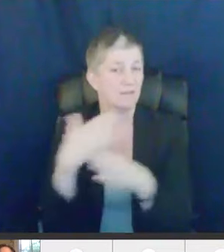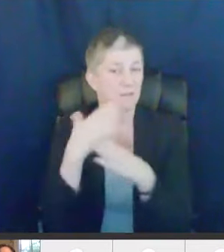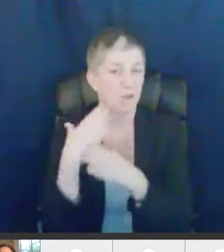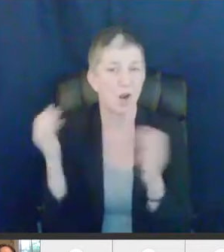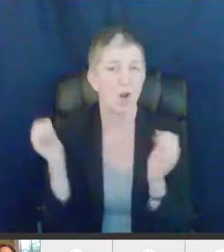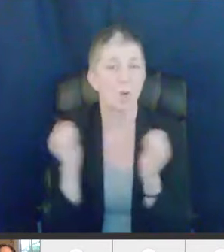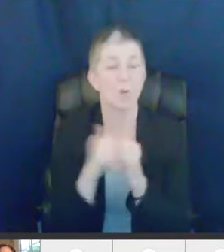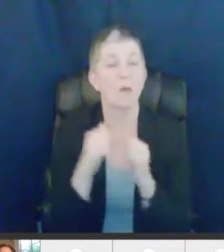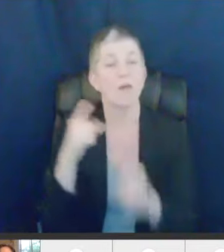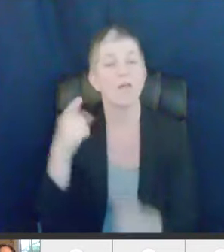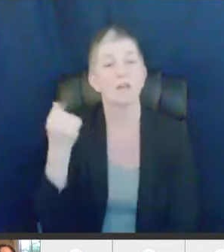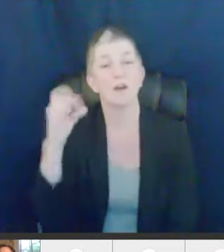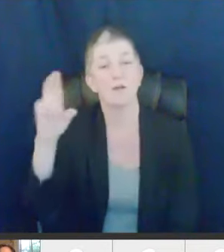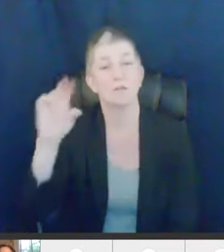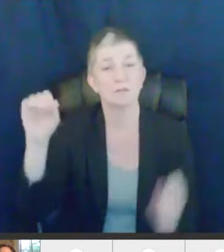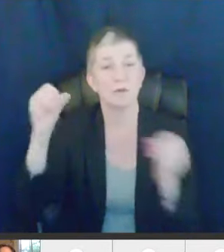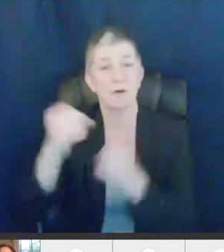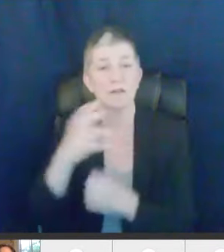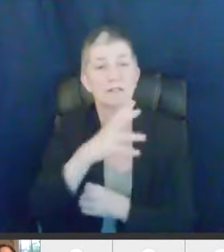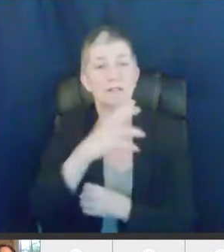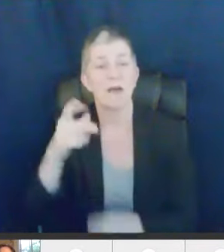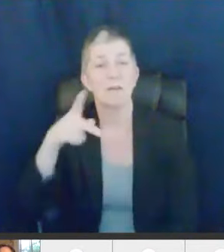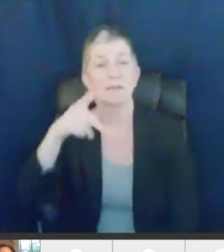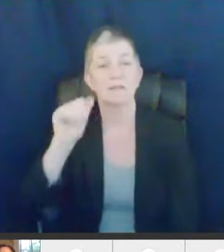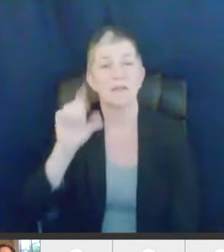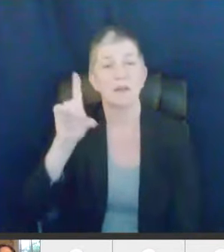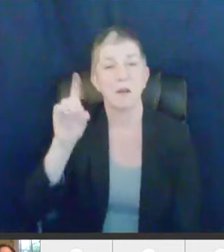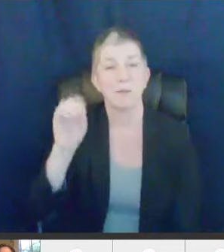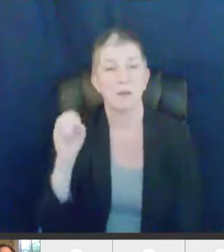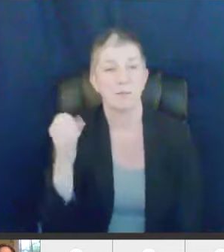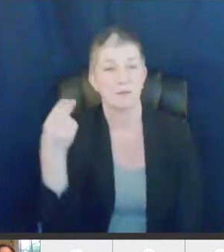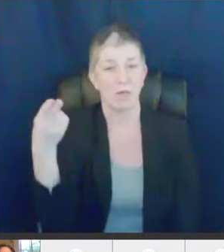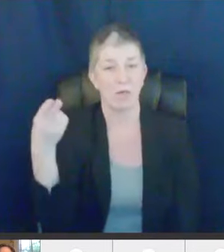governor's office and Pennsylvania Department of Health that I believe that